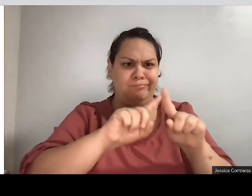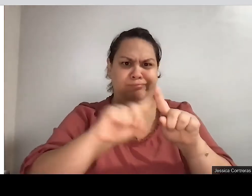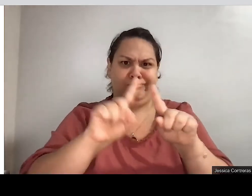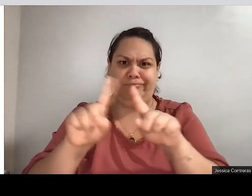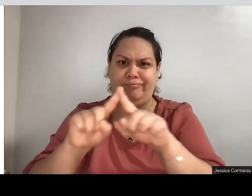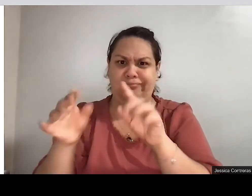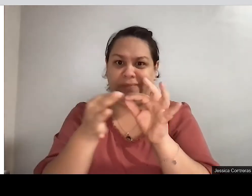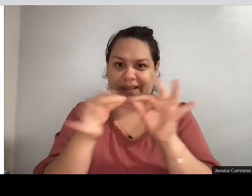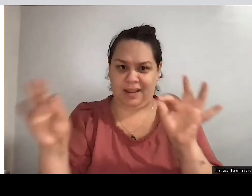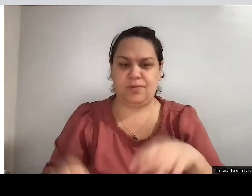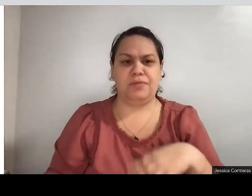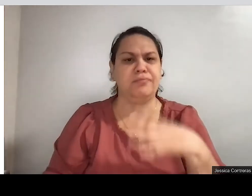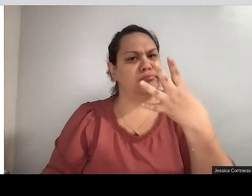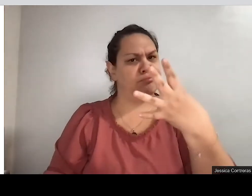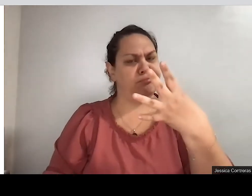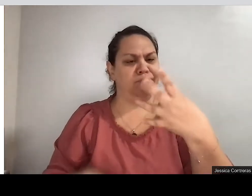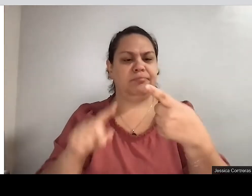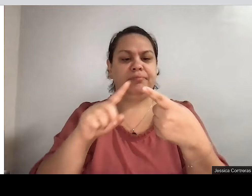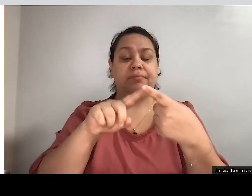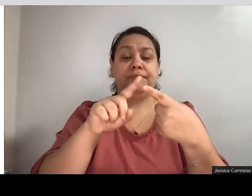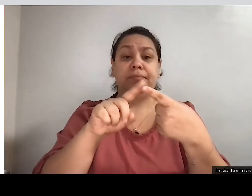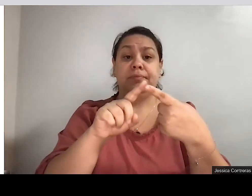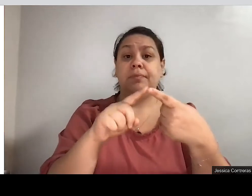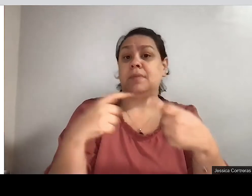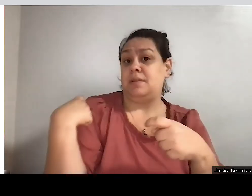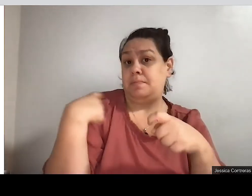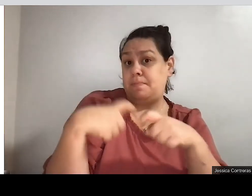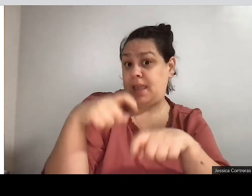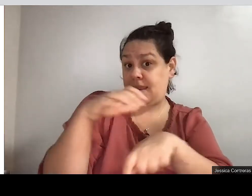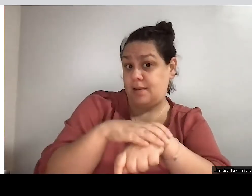This research study measured the Stroop effect in multiple languages: